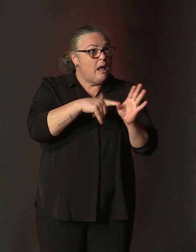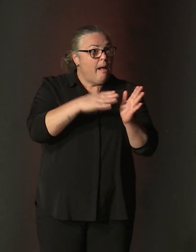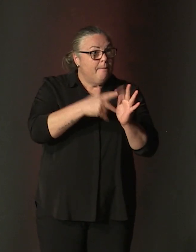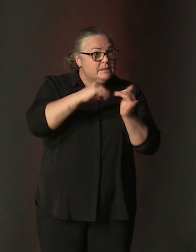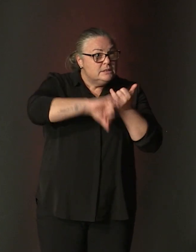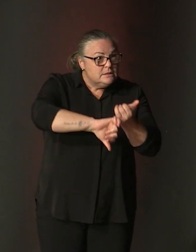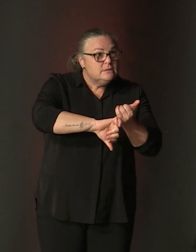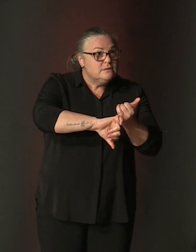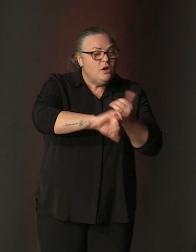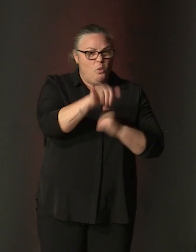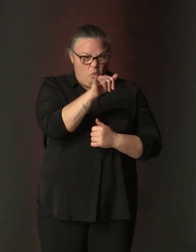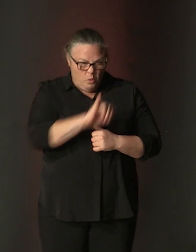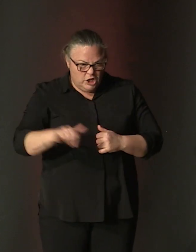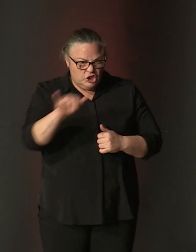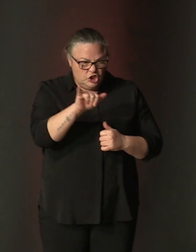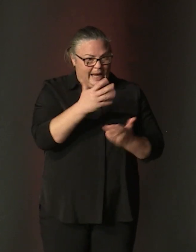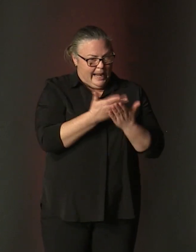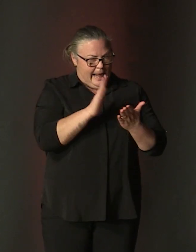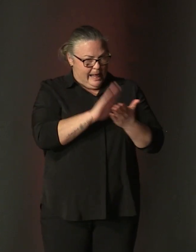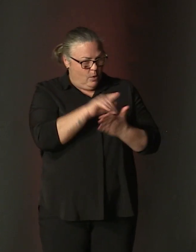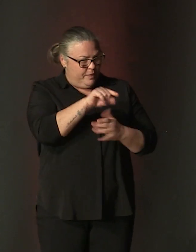and we learn how those enzymes function.